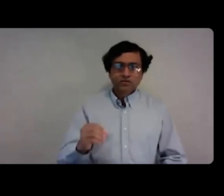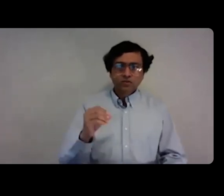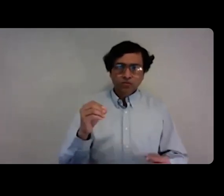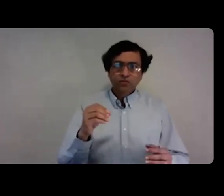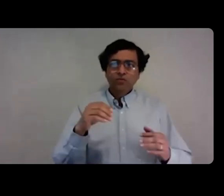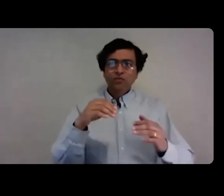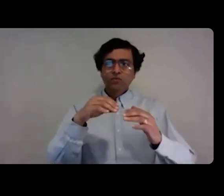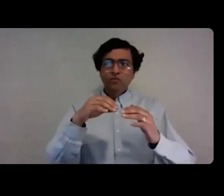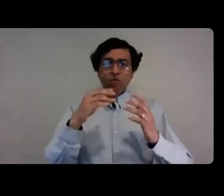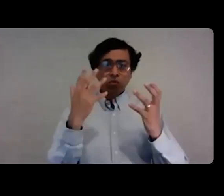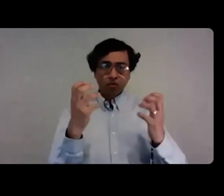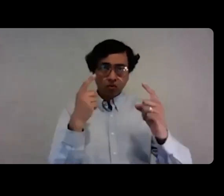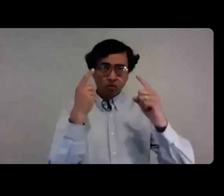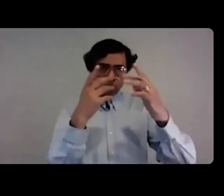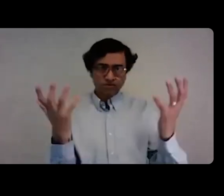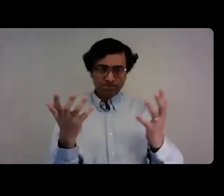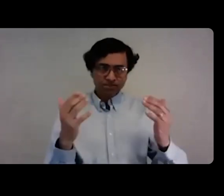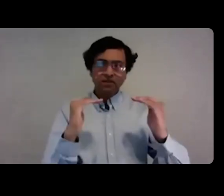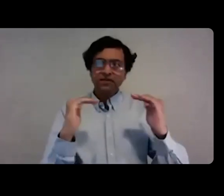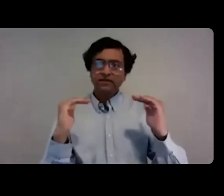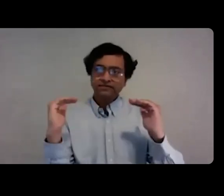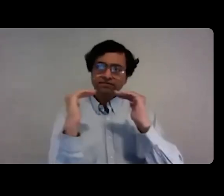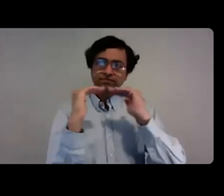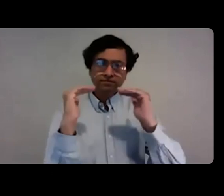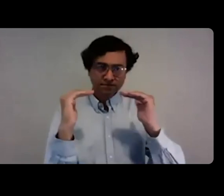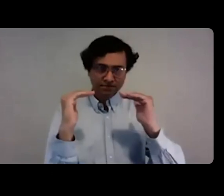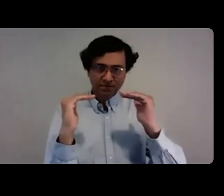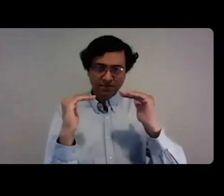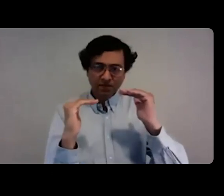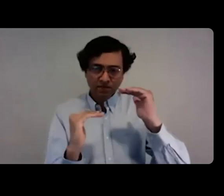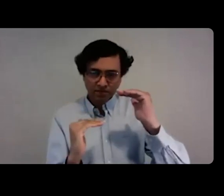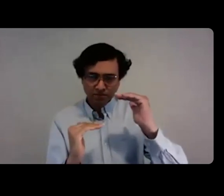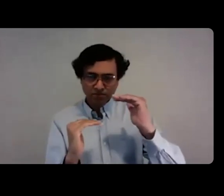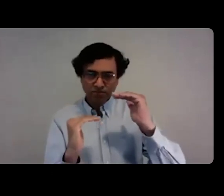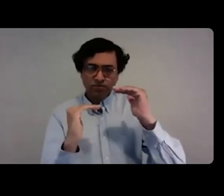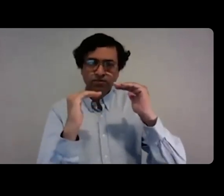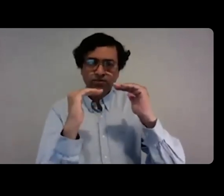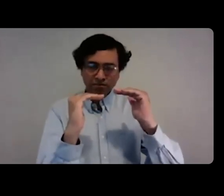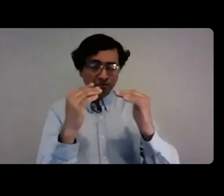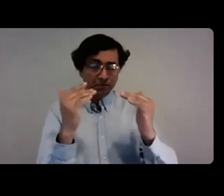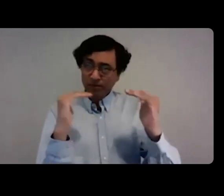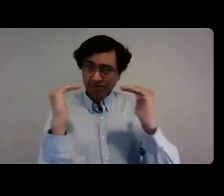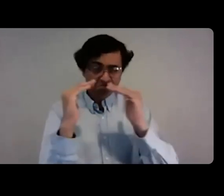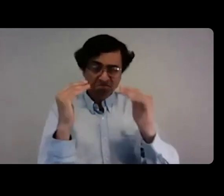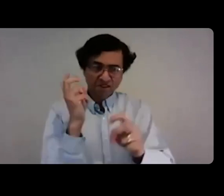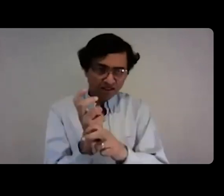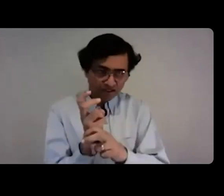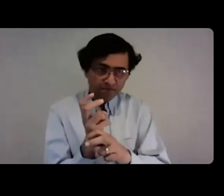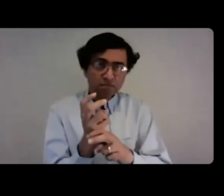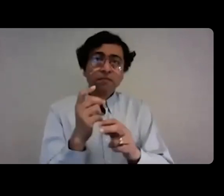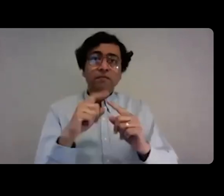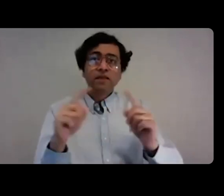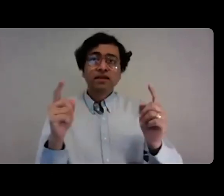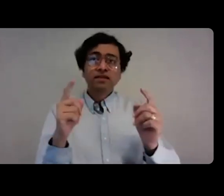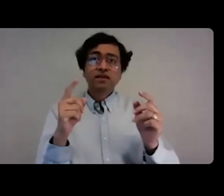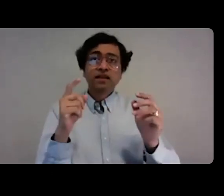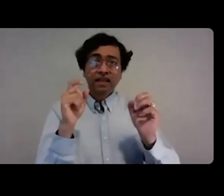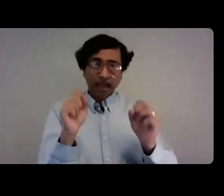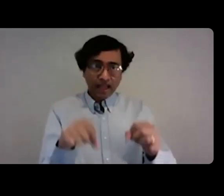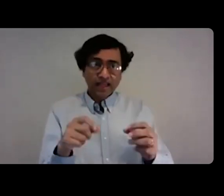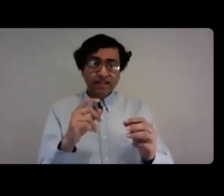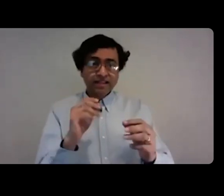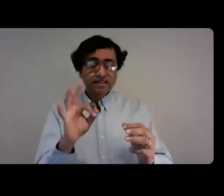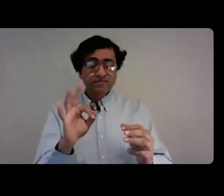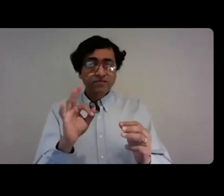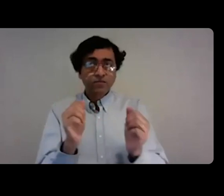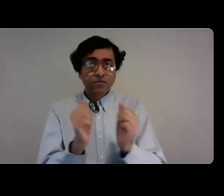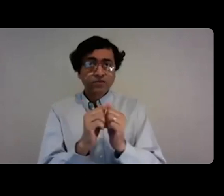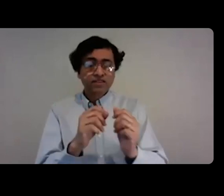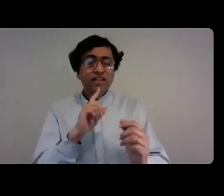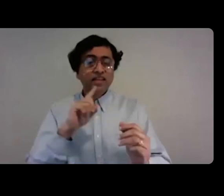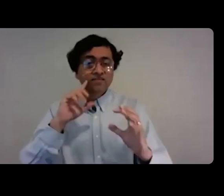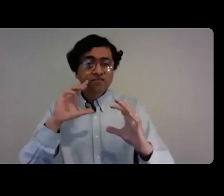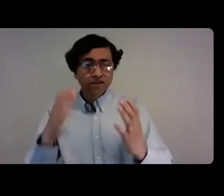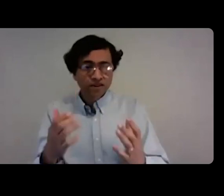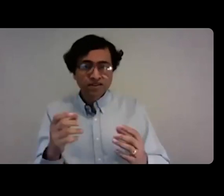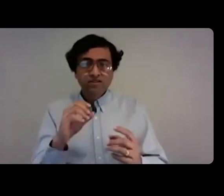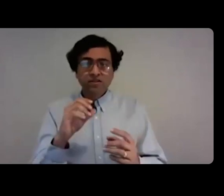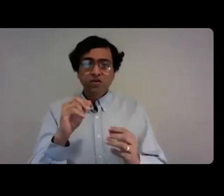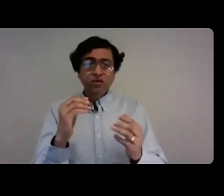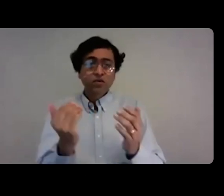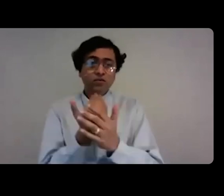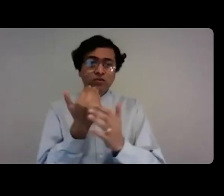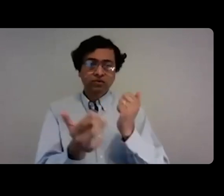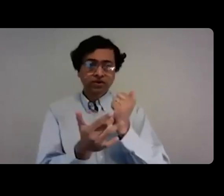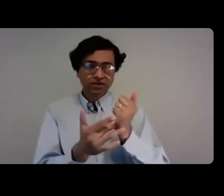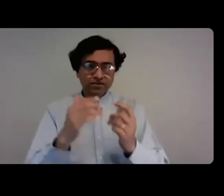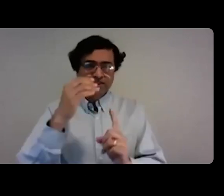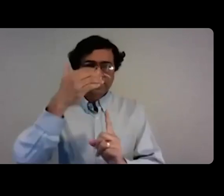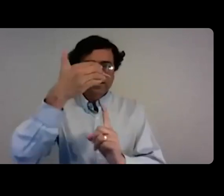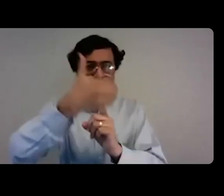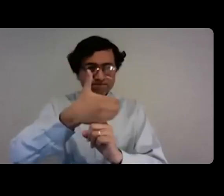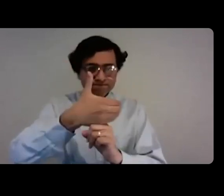Obviously, the goal is parity with hearing peers.